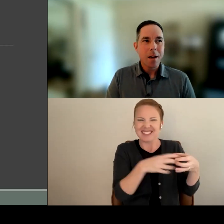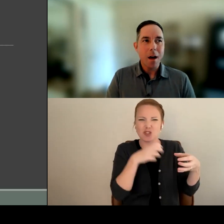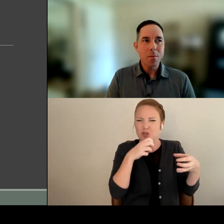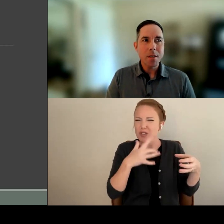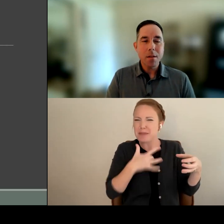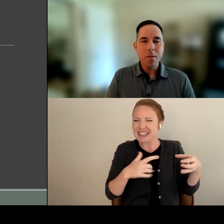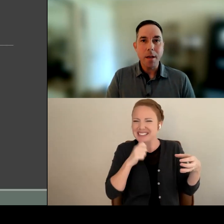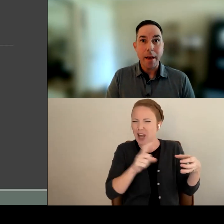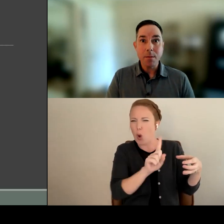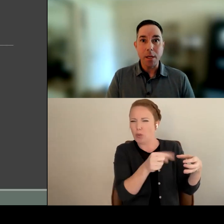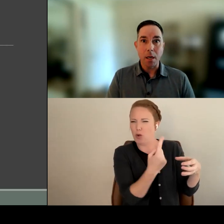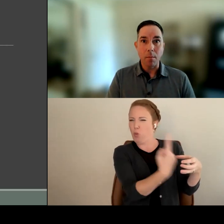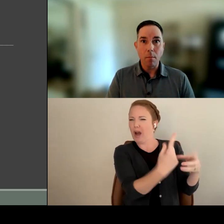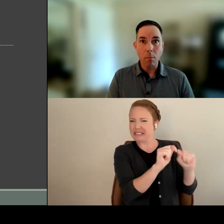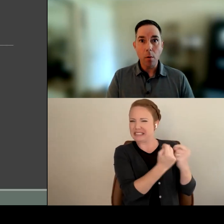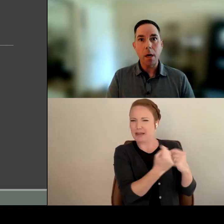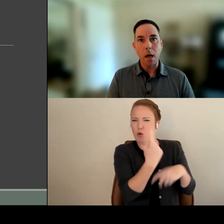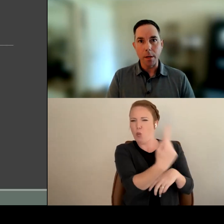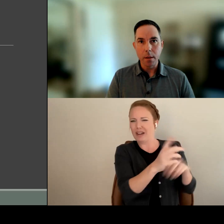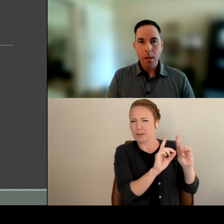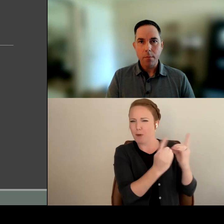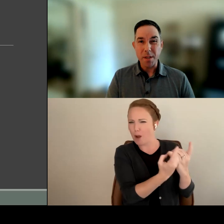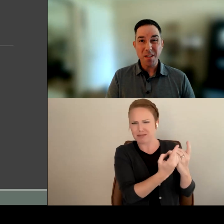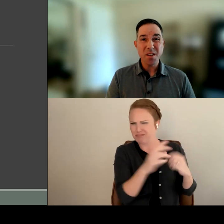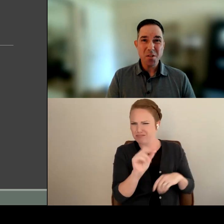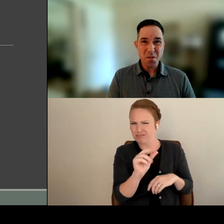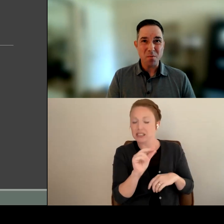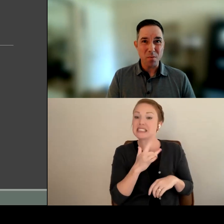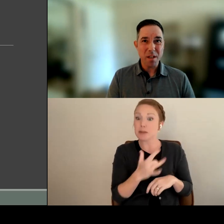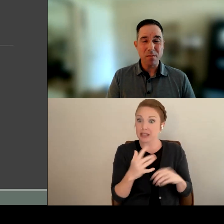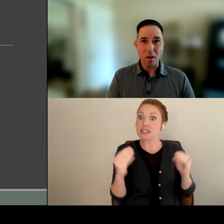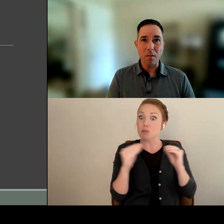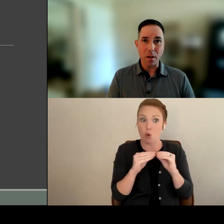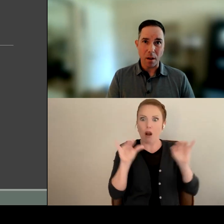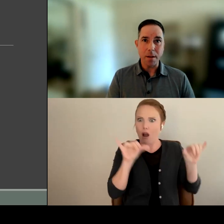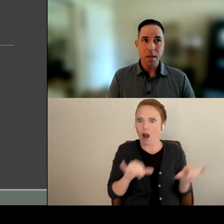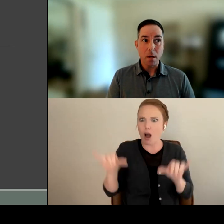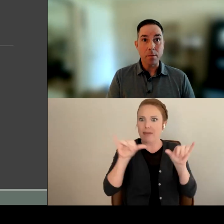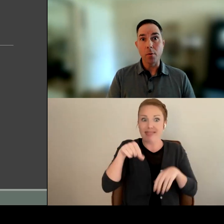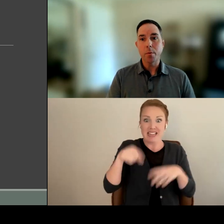But I would say that it has become more common where these decisions to really involve a lot of groups